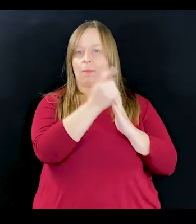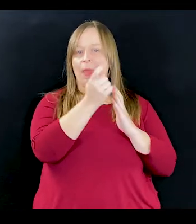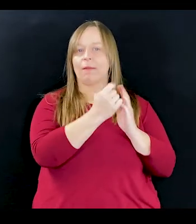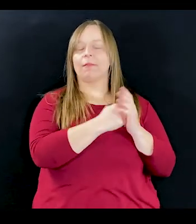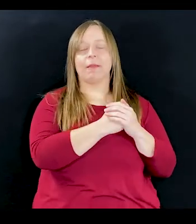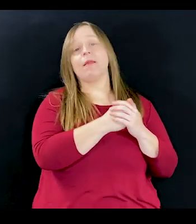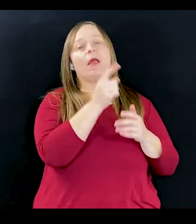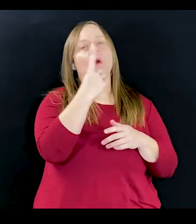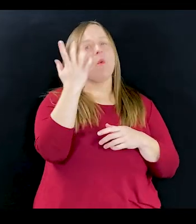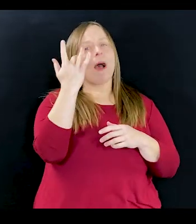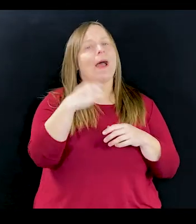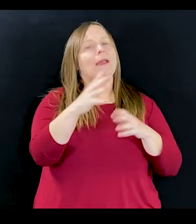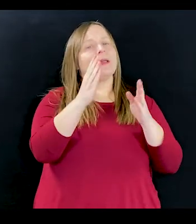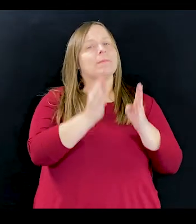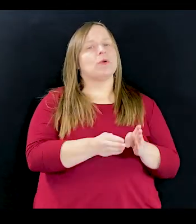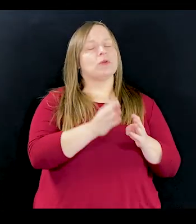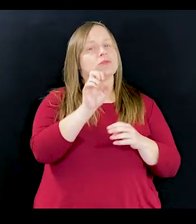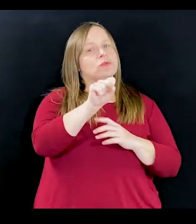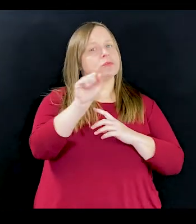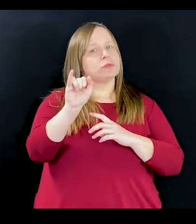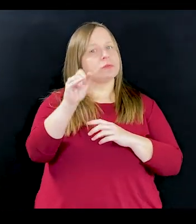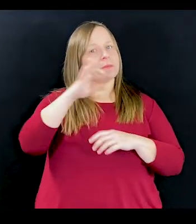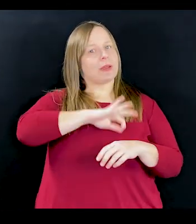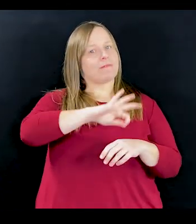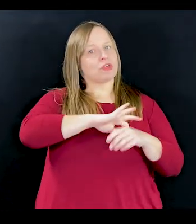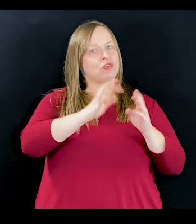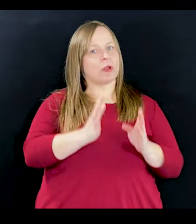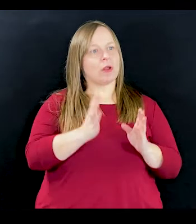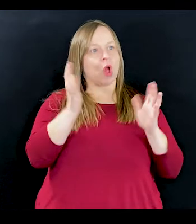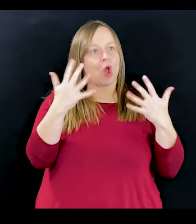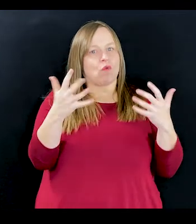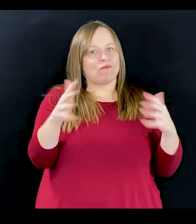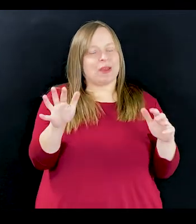well. And this is because if a client is a Social Security beneficiary already,